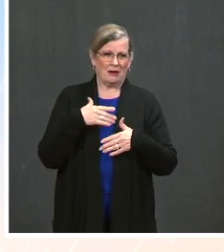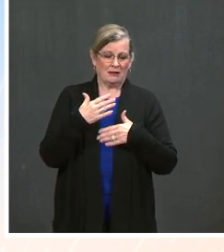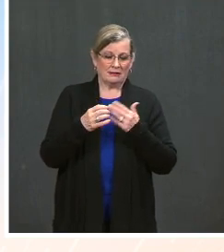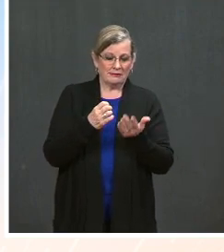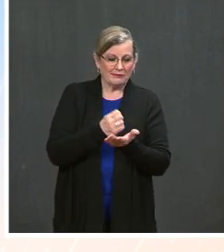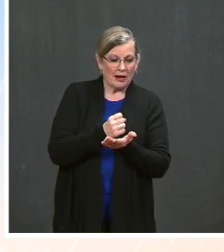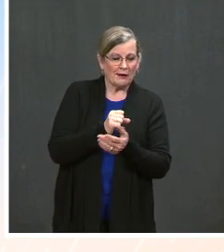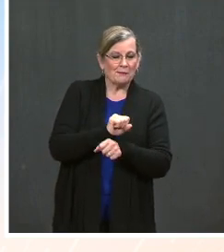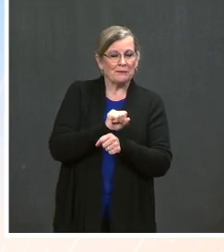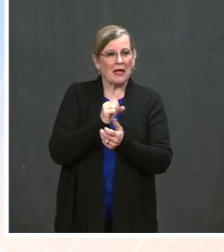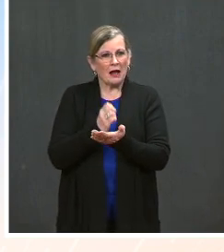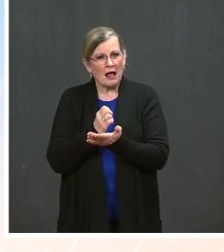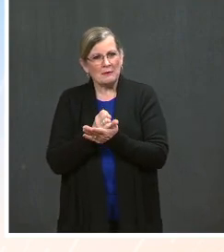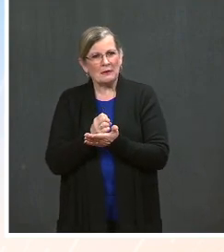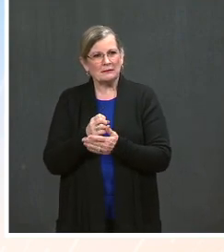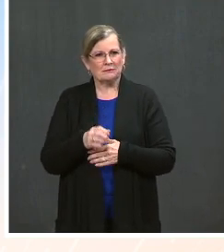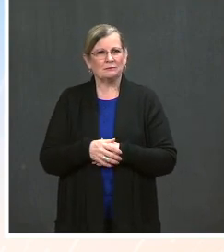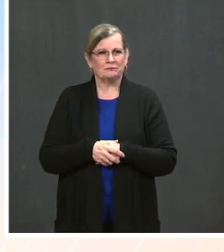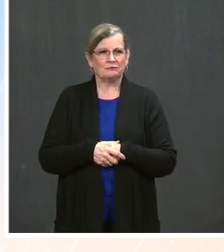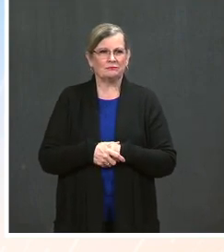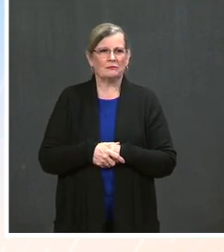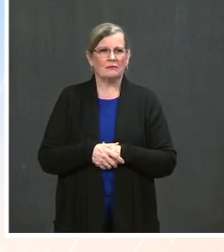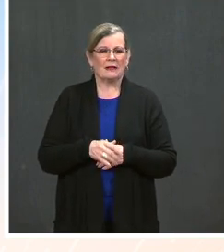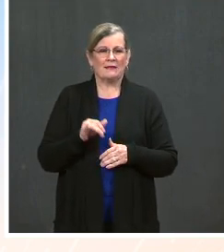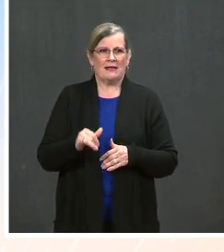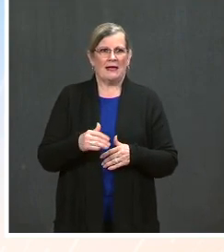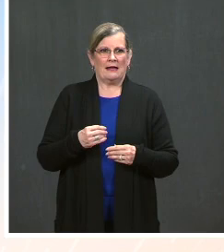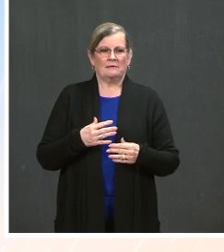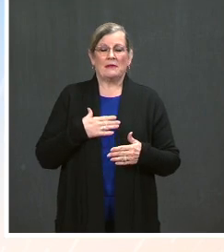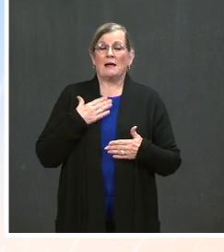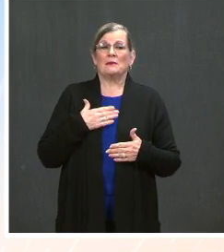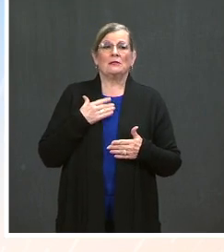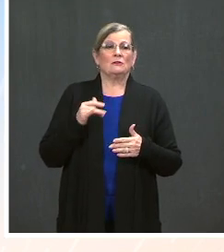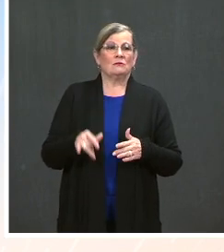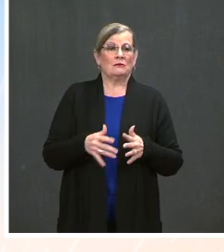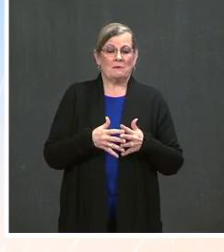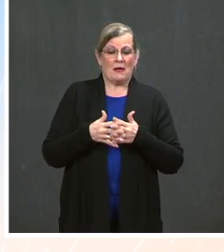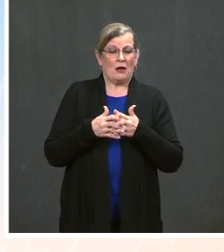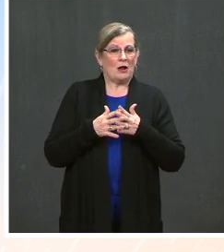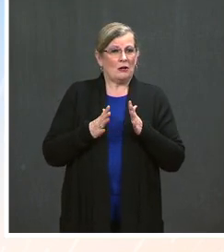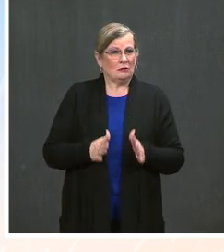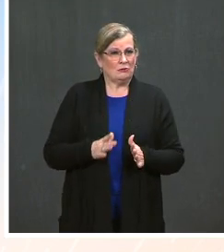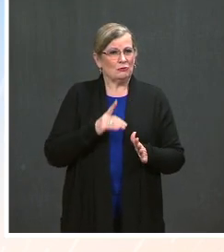it would make for American workers in their skills, in their opportunities, and in their right to organize